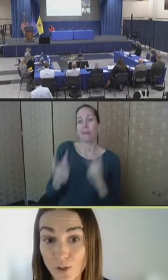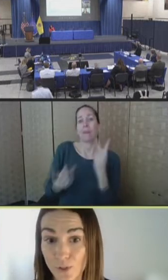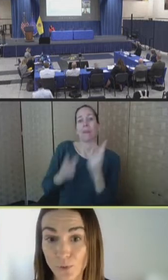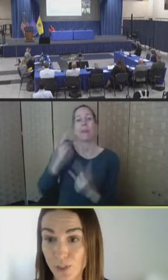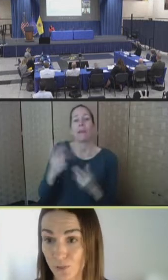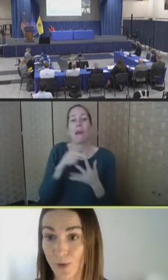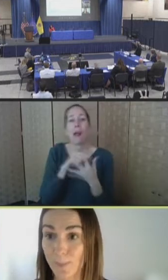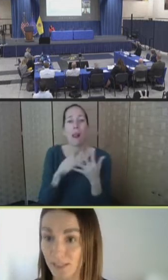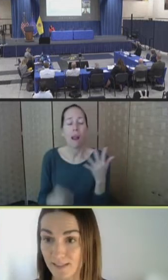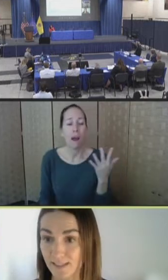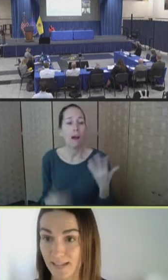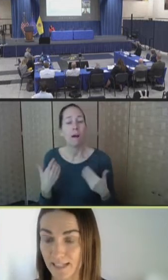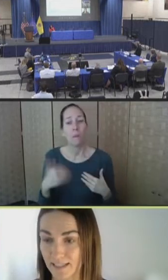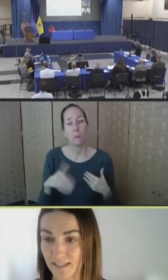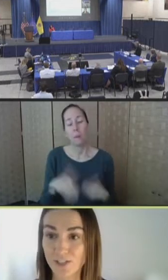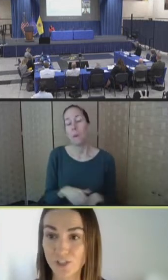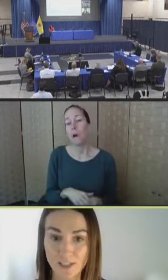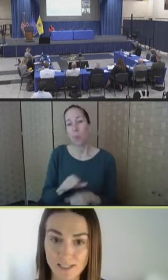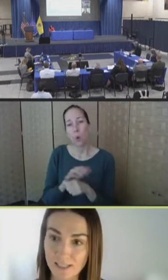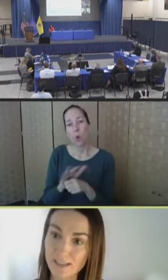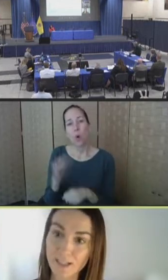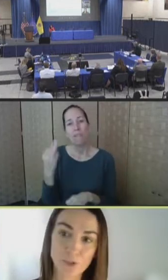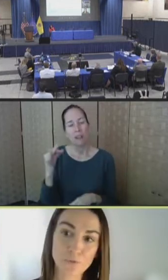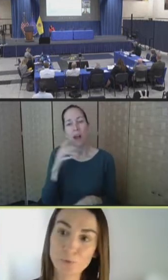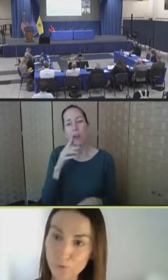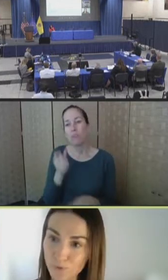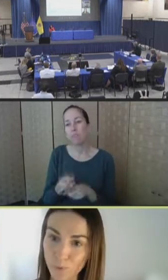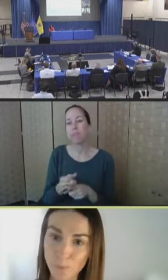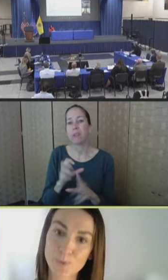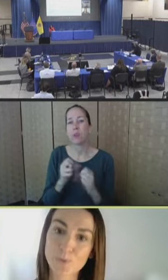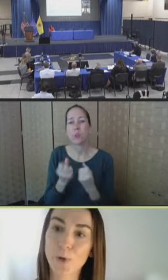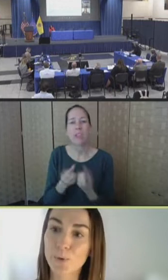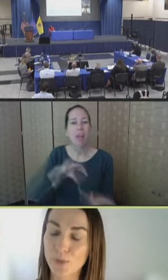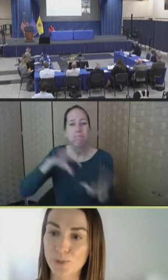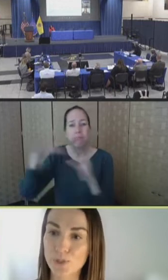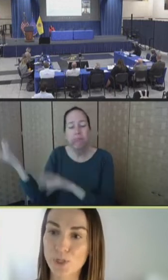also disrupted society to such an extent that, you know, funerals are postponed. There was,